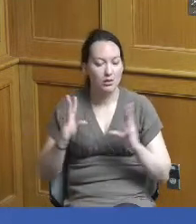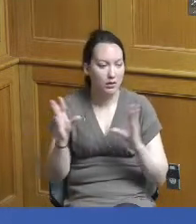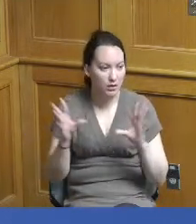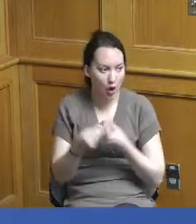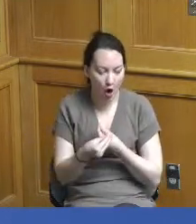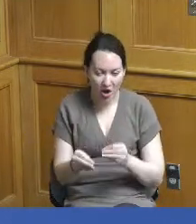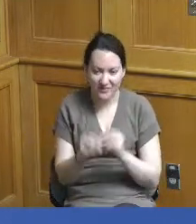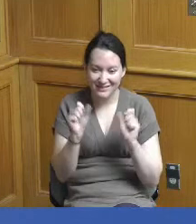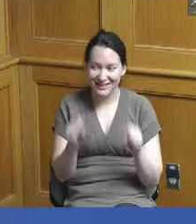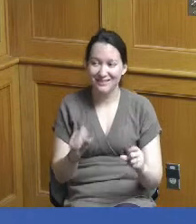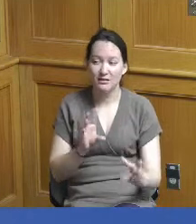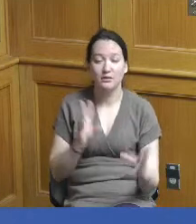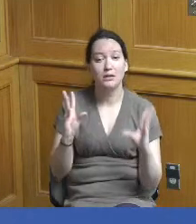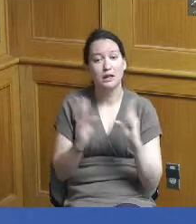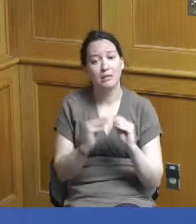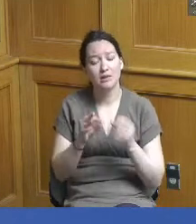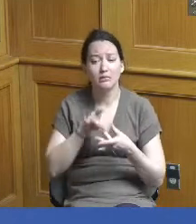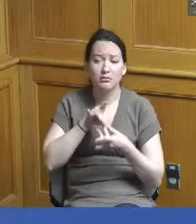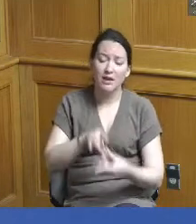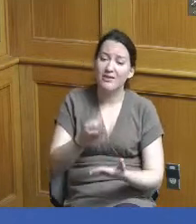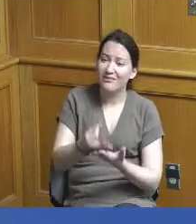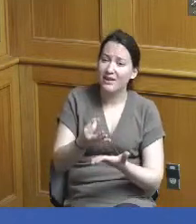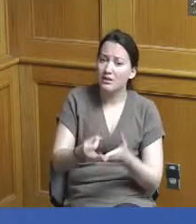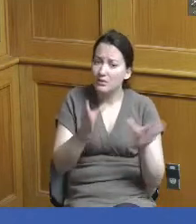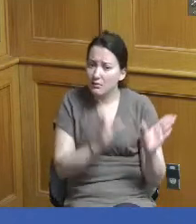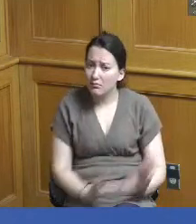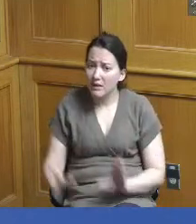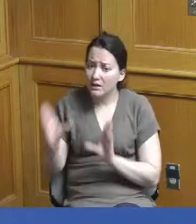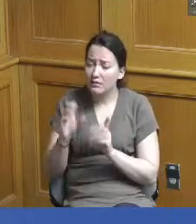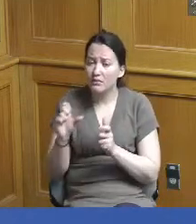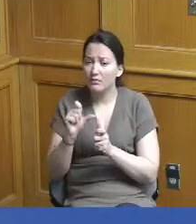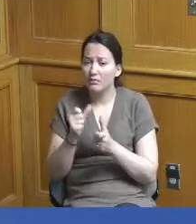to meet regarding the financing plan the Administration still has some questions